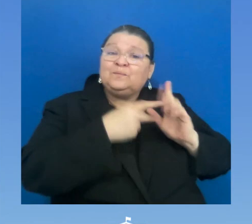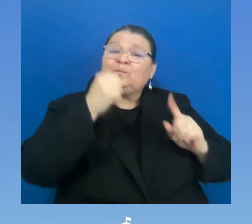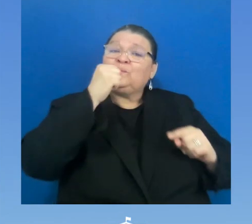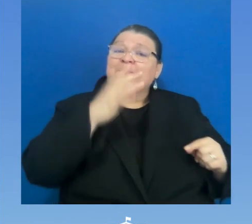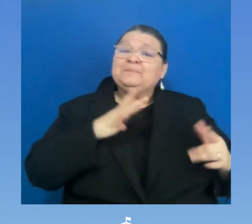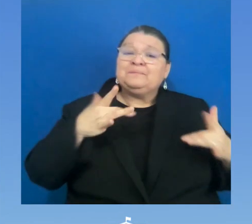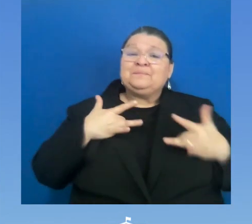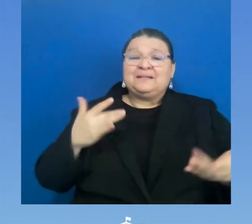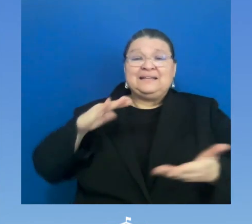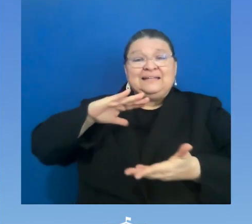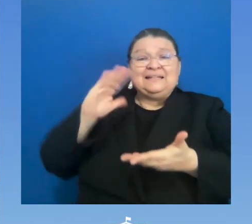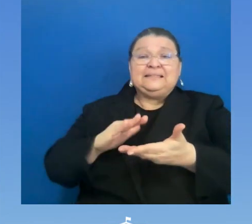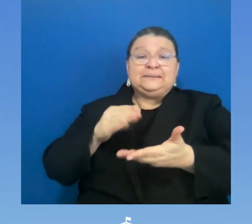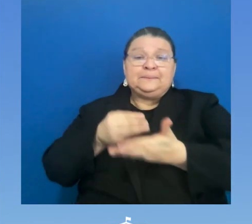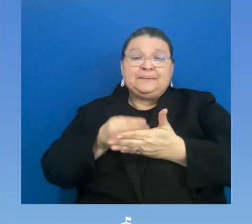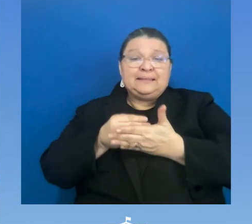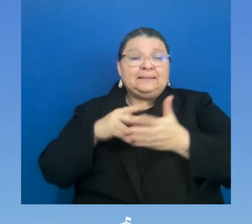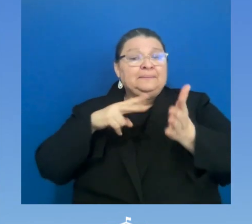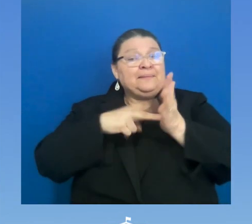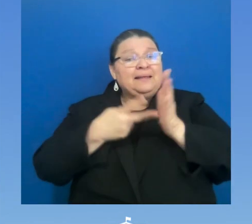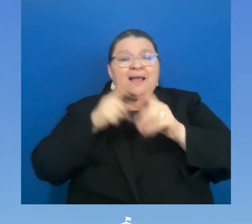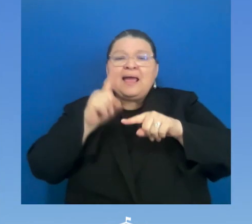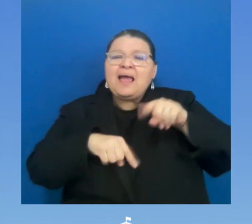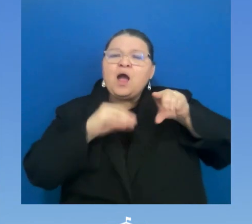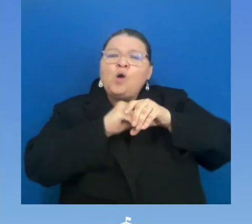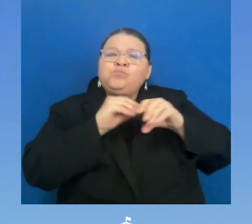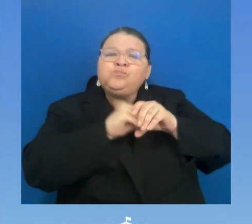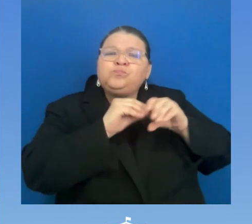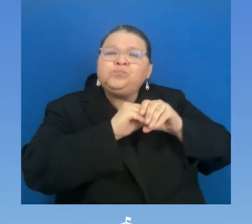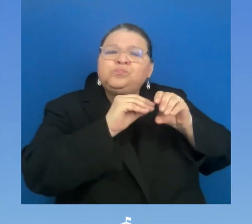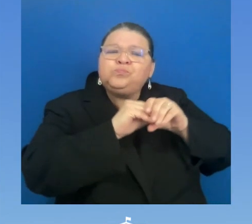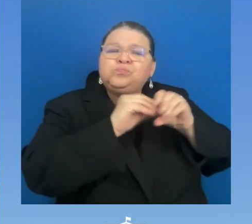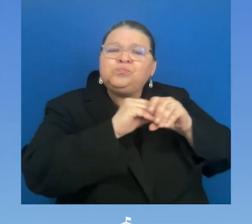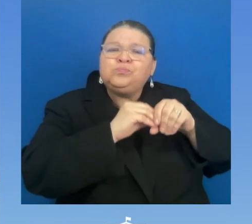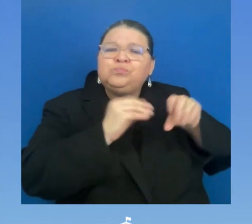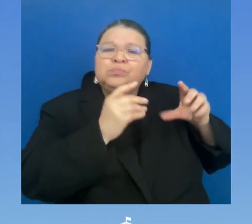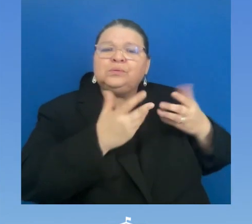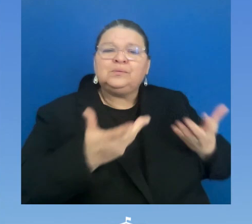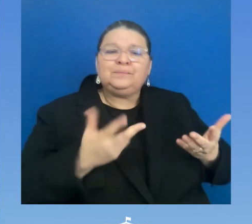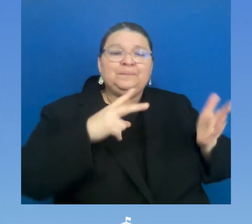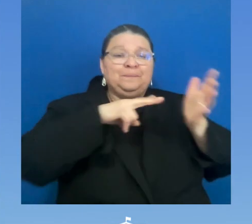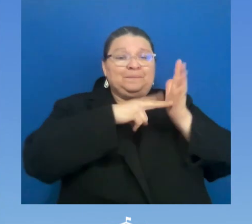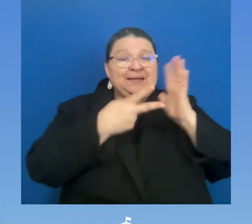And lower wages mean they receive lower Social Security benefits in their senior years.